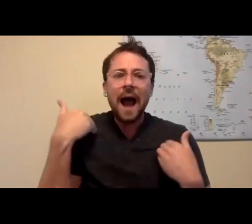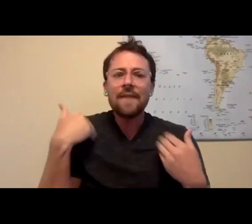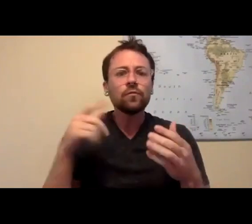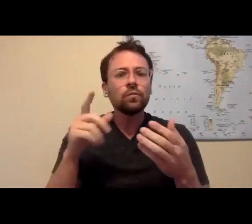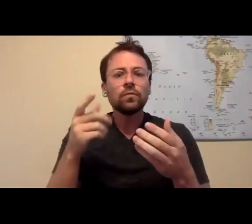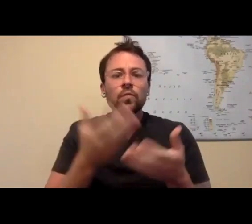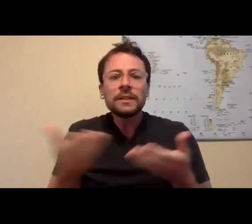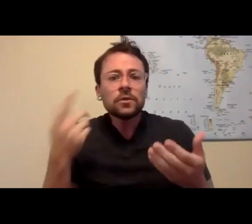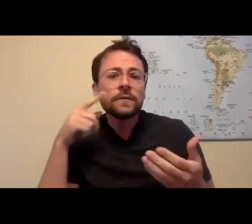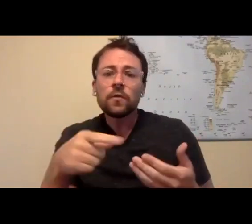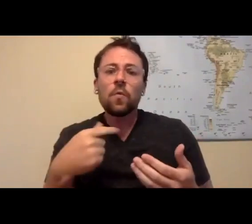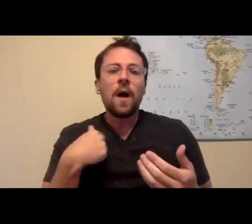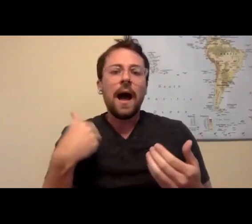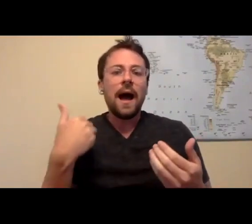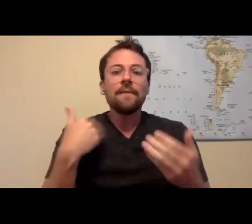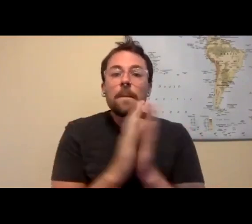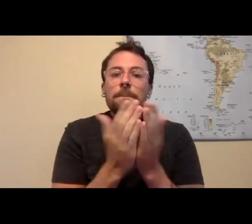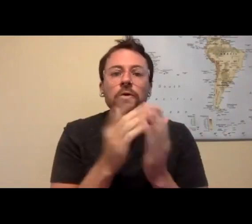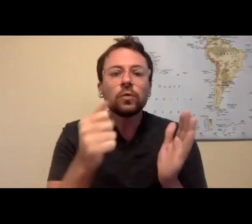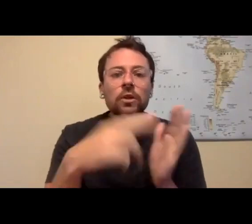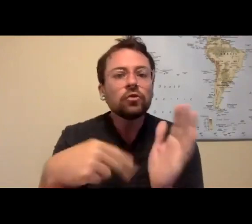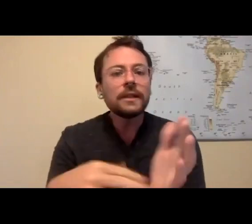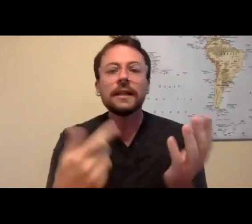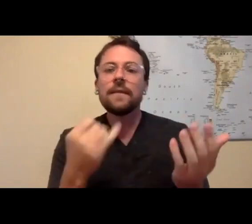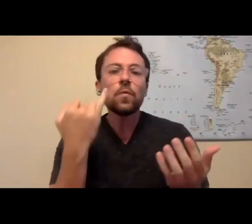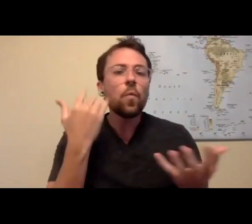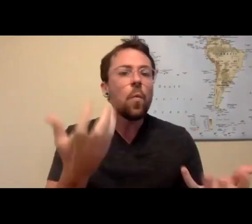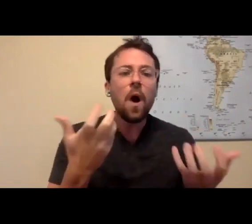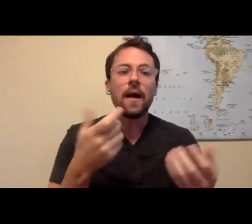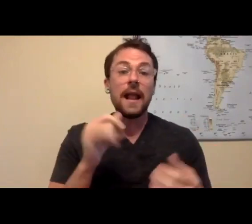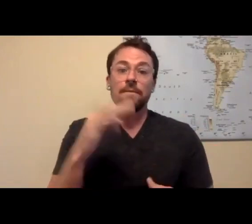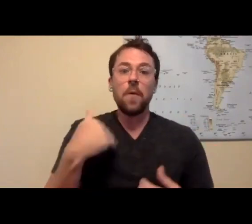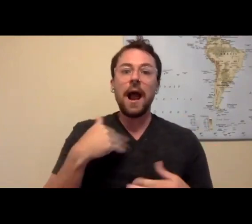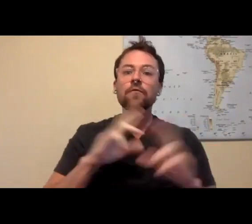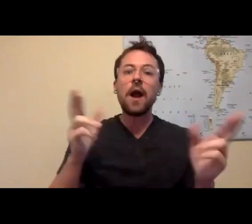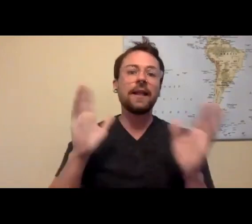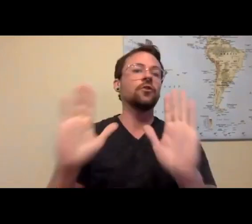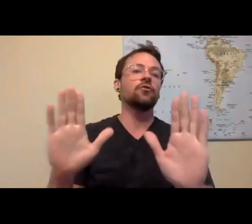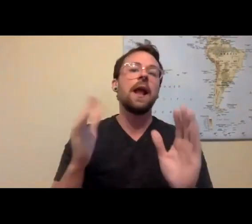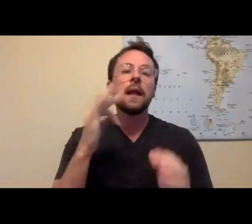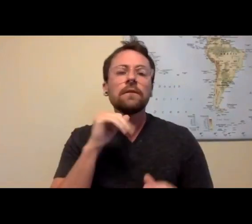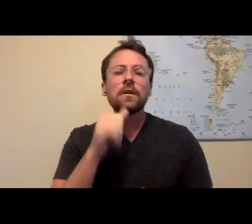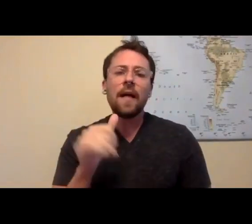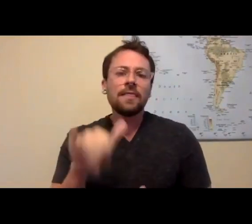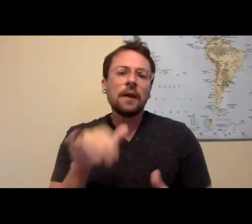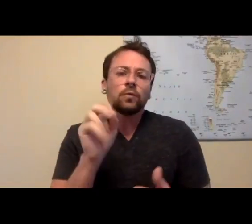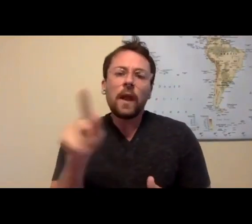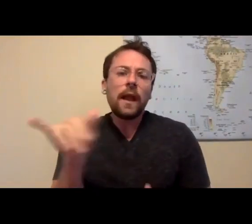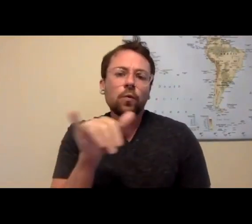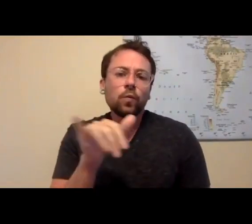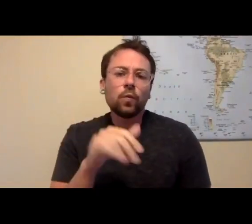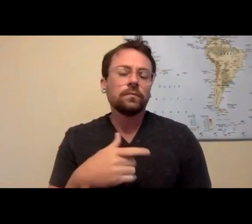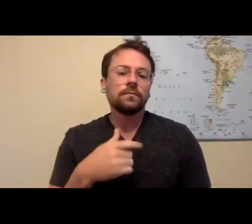We can say, you know, I don't really know about that. I will find some resources for you. I will find some books if you would like to read.